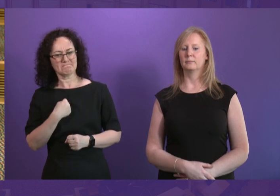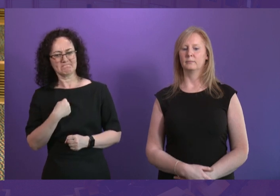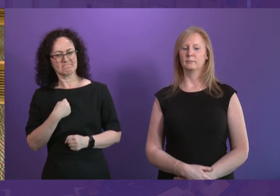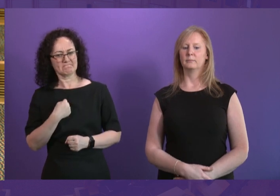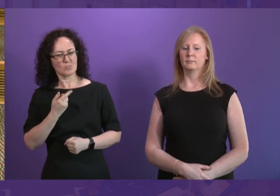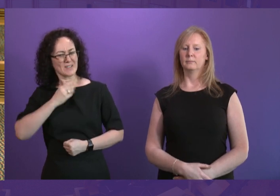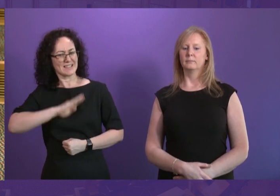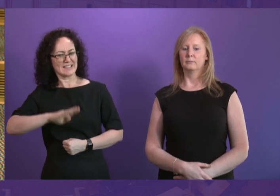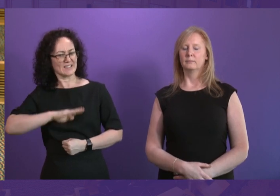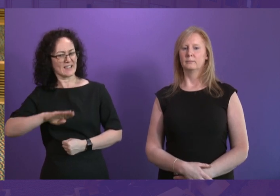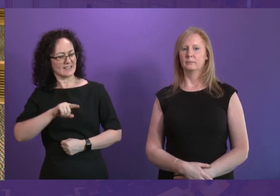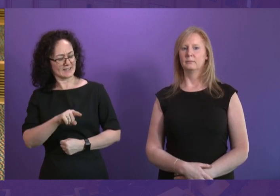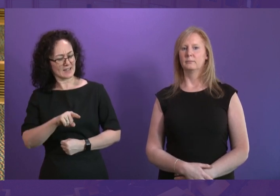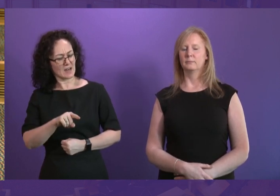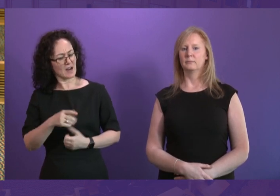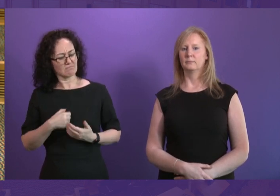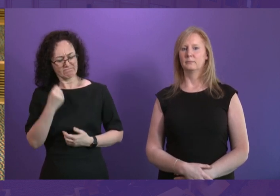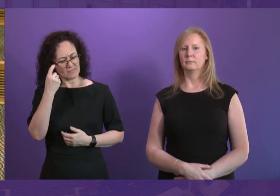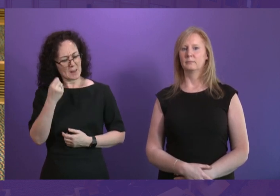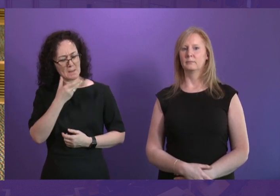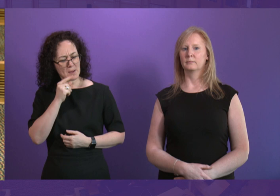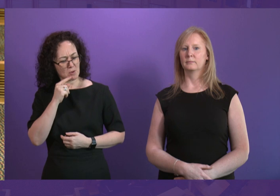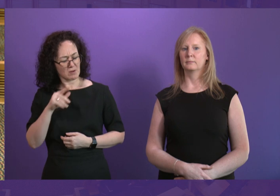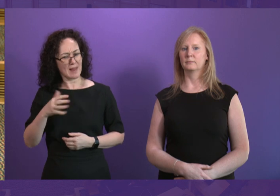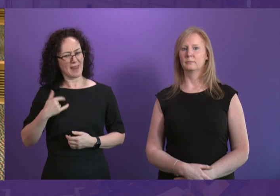I can understand that people in the local area will be very concerned about any prospect